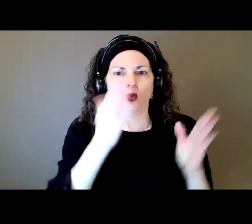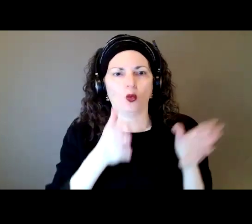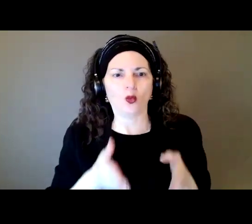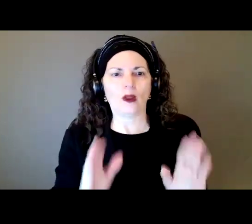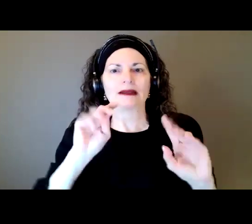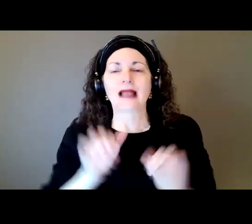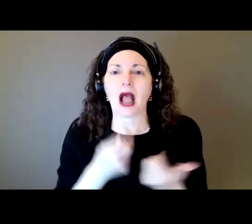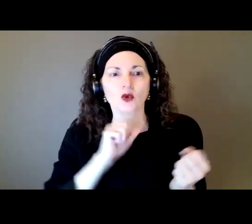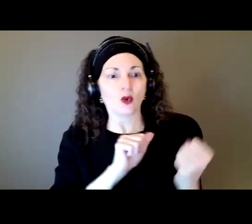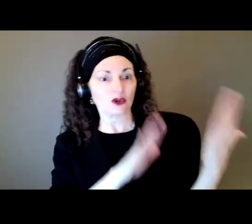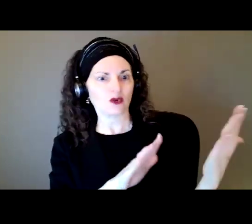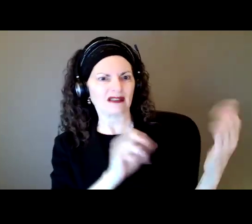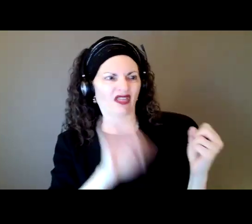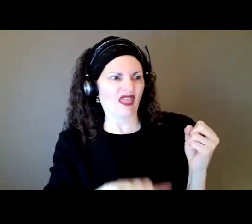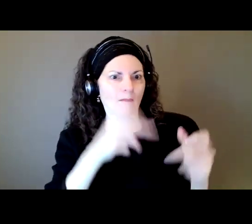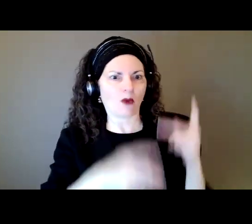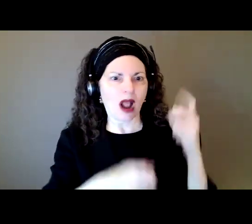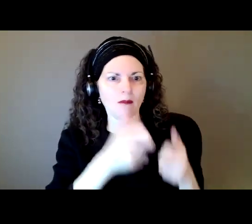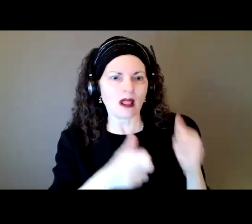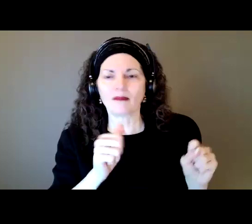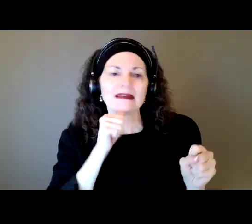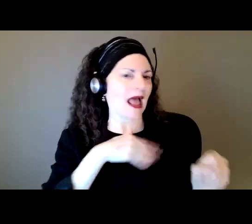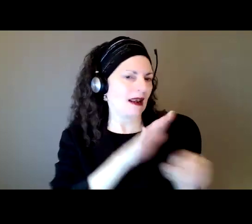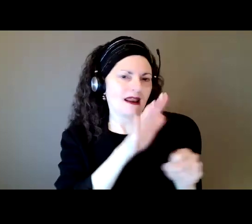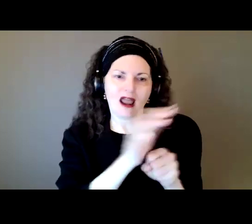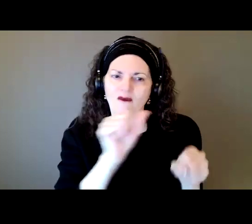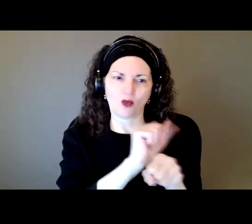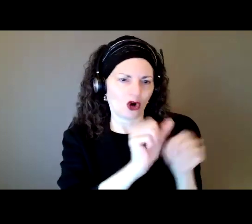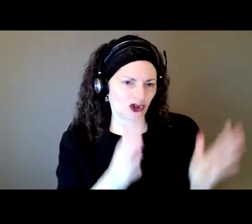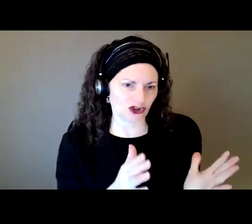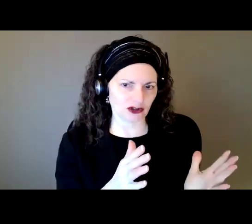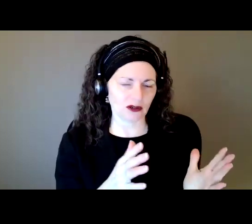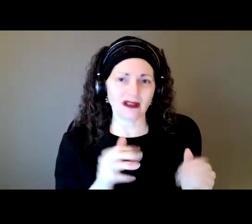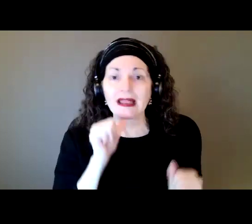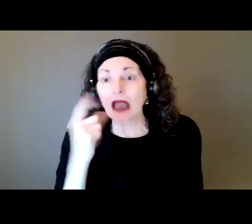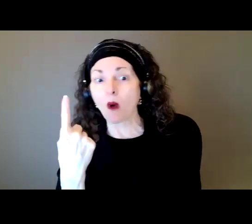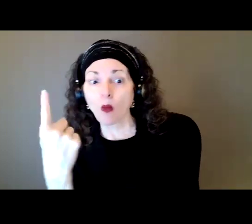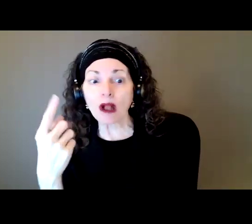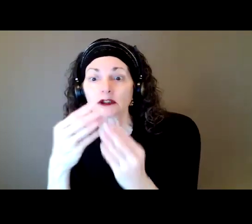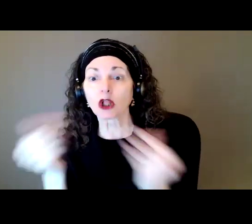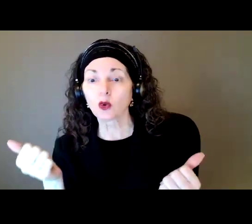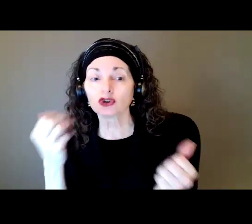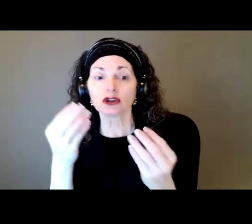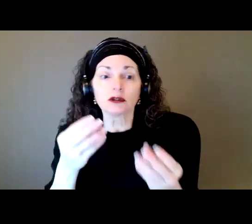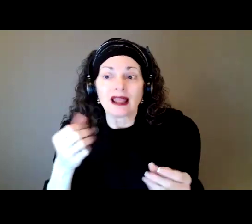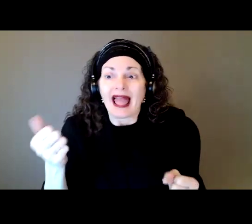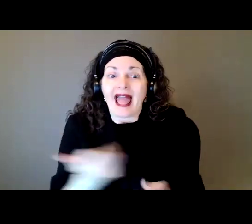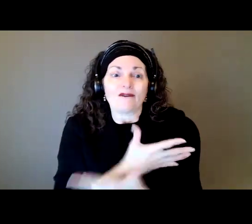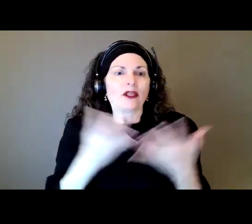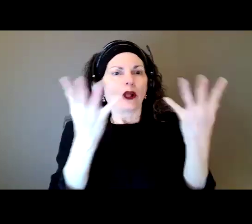And although no one single solution can solve the entire problem, we can work together and make progress.